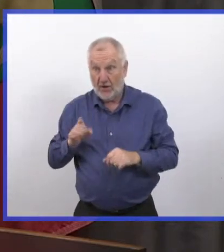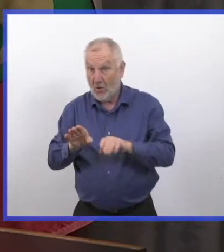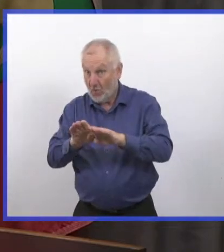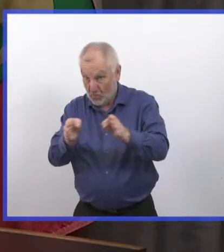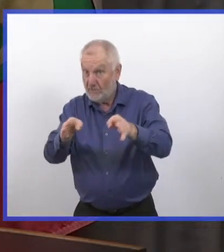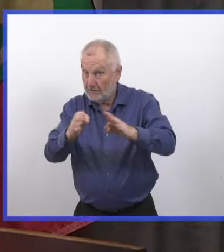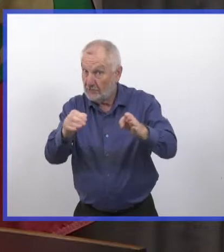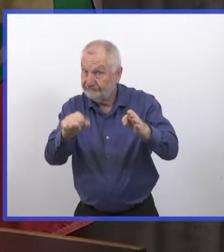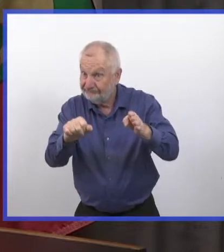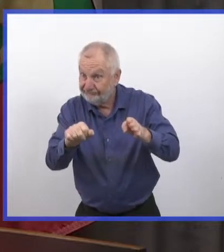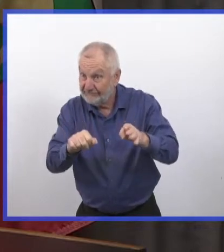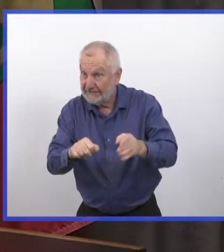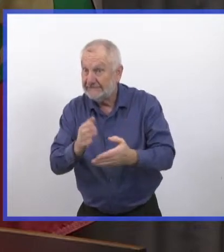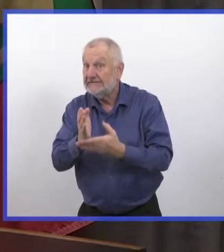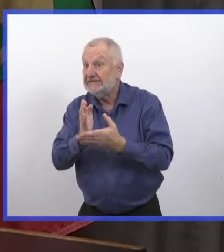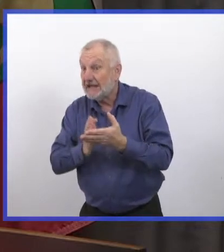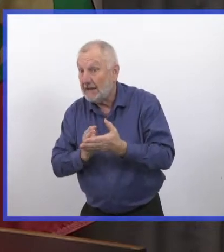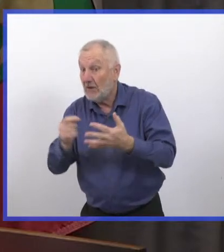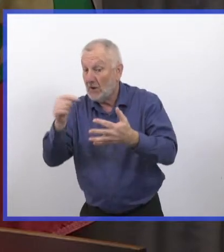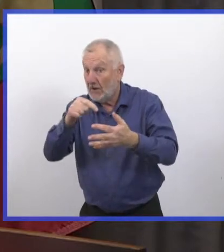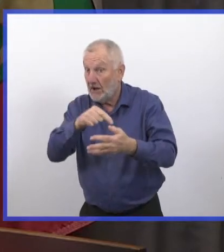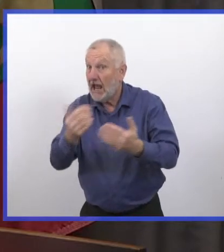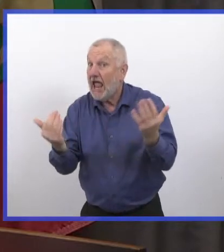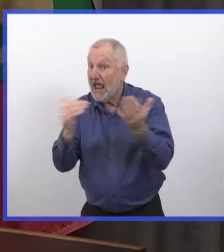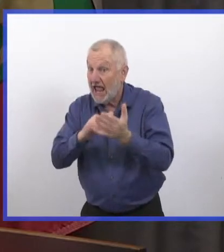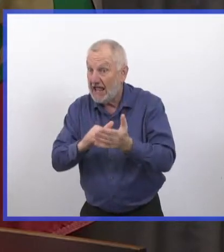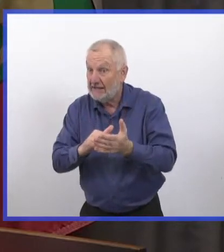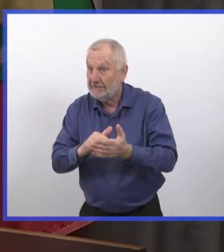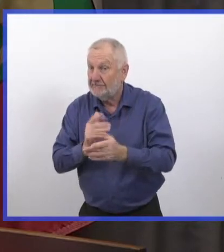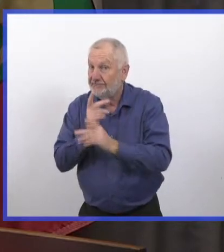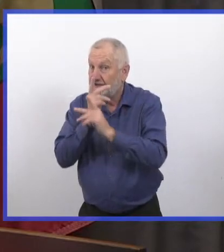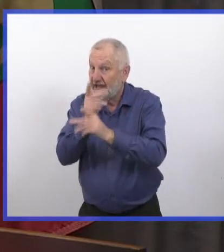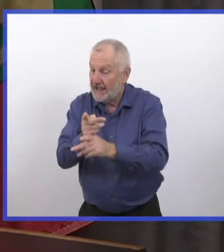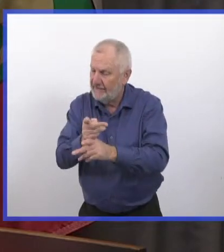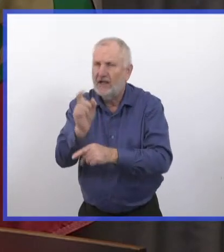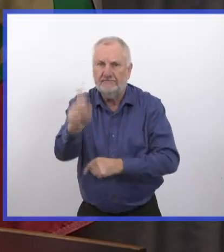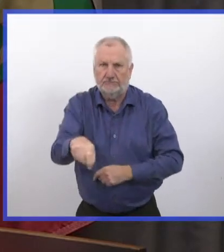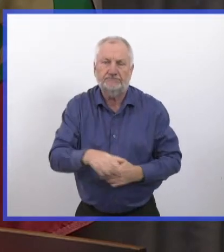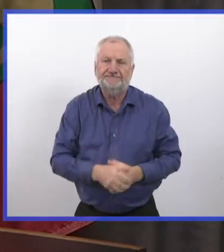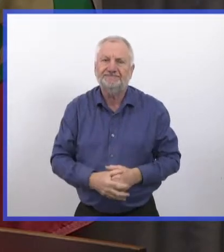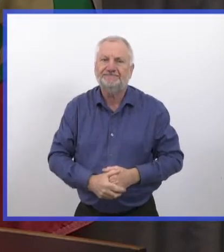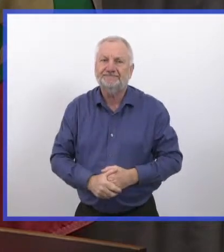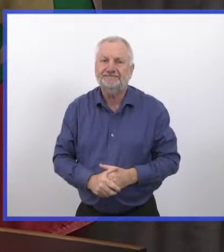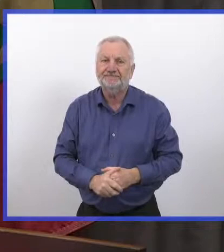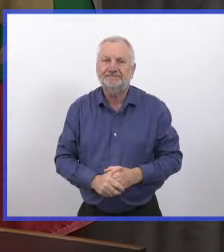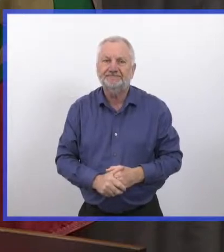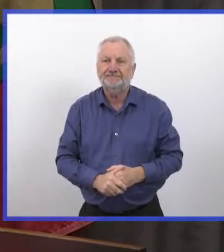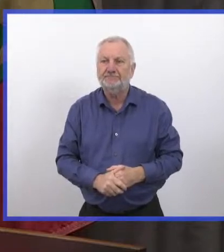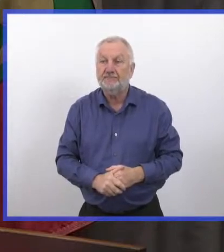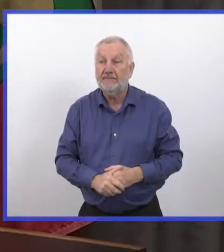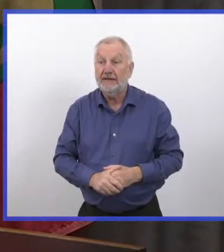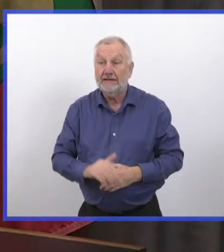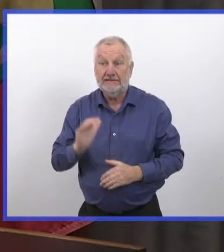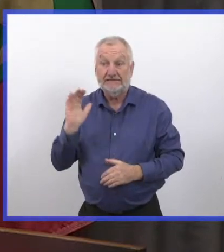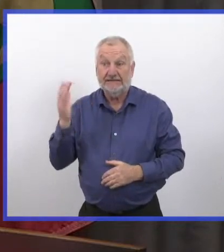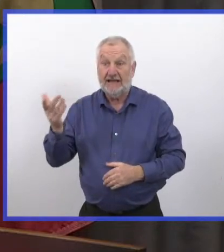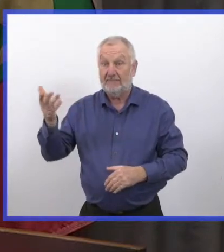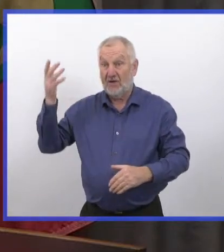but in relation to the vaccines at present, I mean, the available vaccines are recommended for use in those either 16 and up or 18 up,